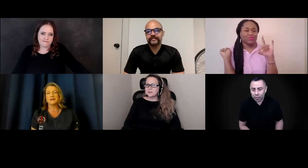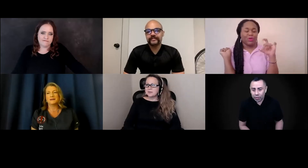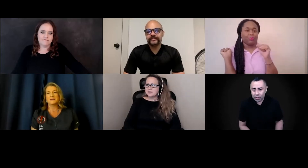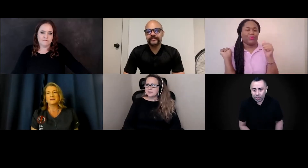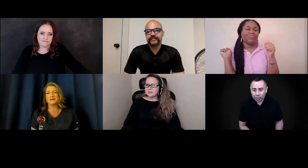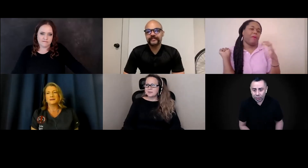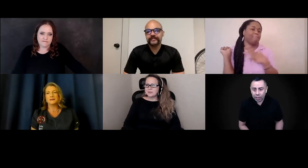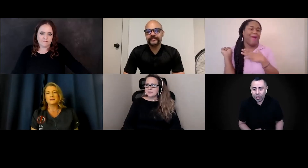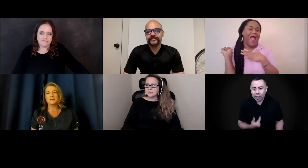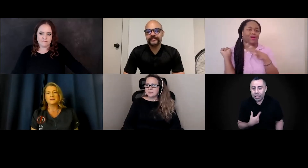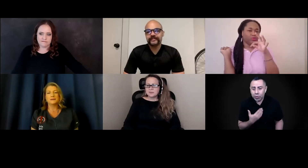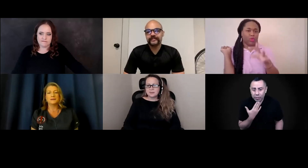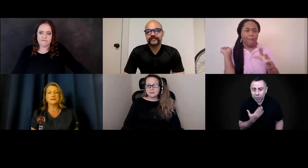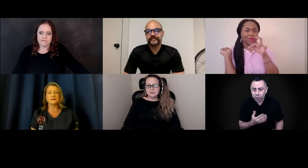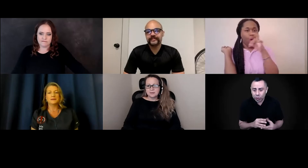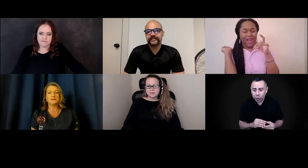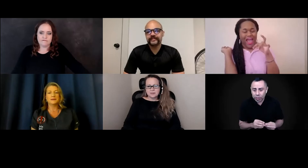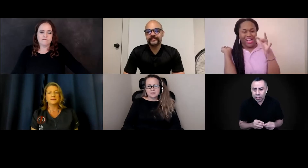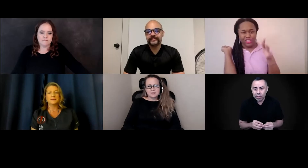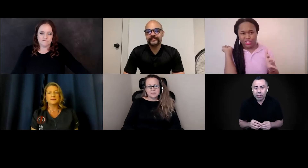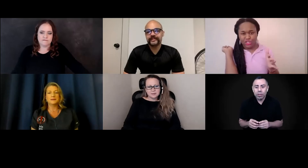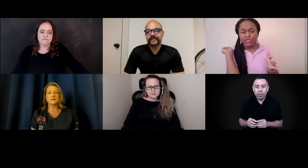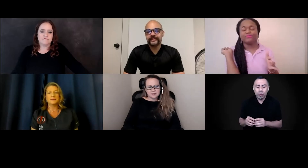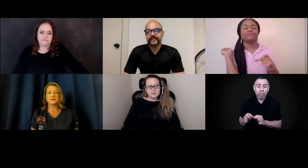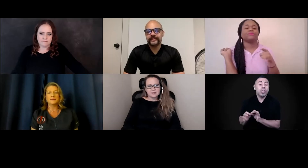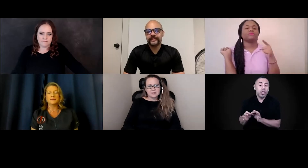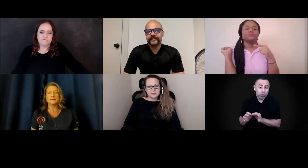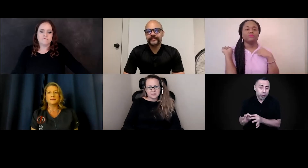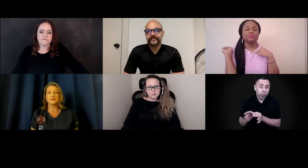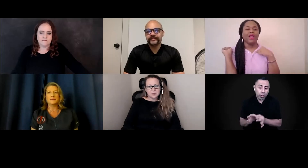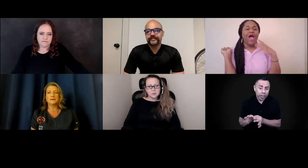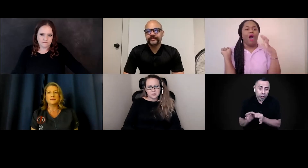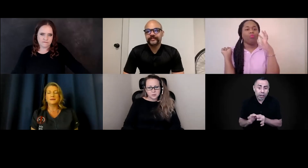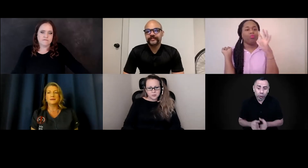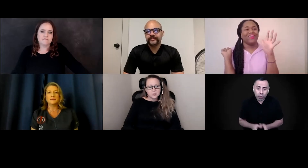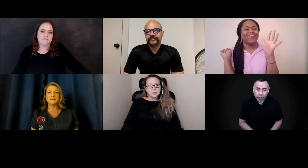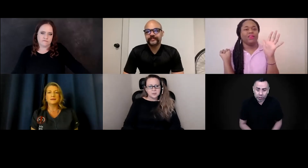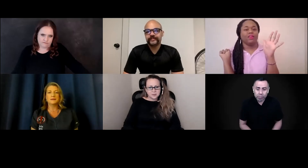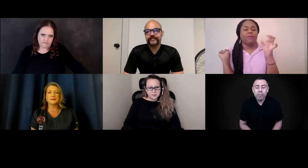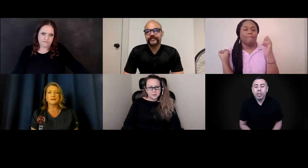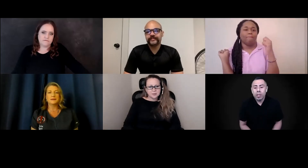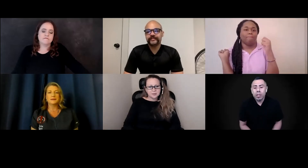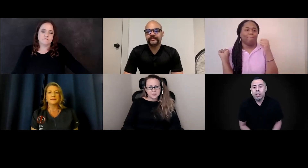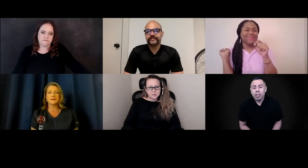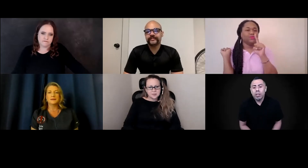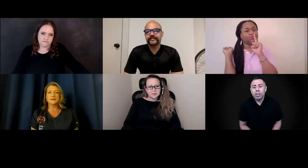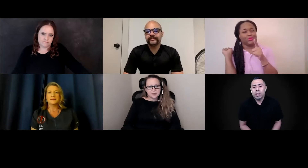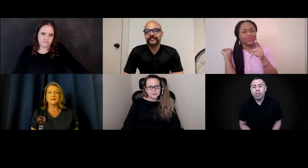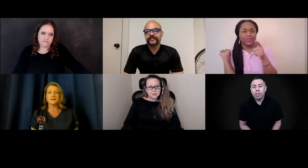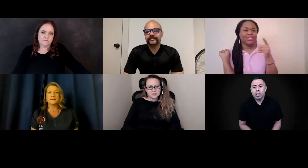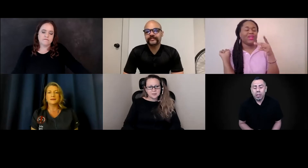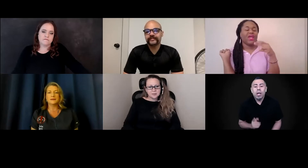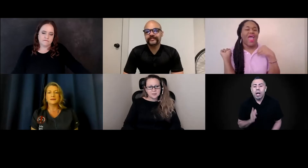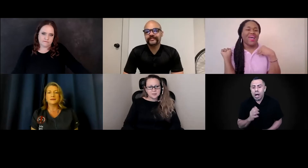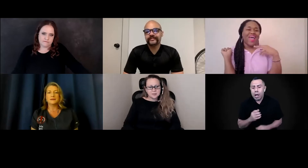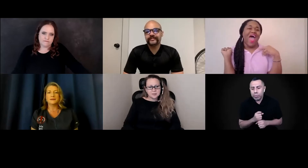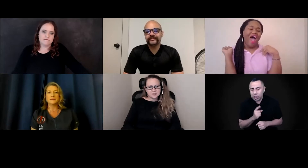And I do have some good stories with the interpreter coordinator I've worked with.